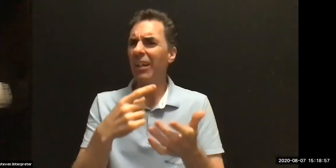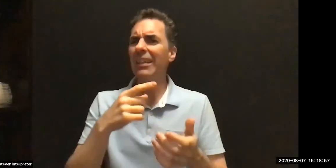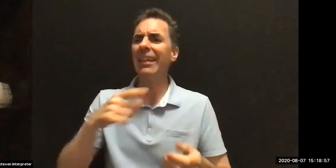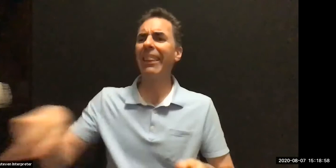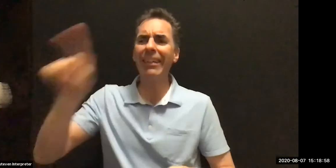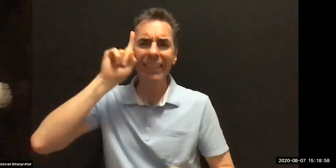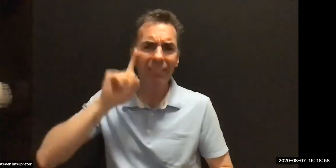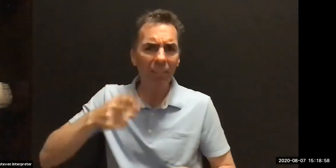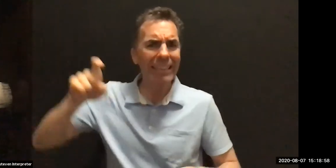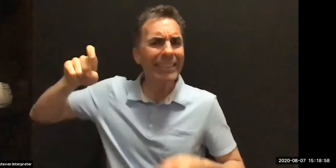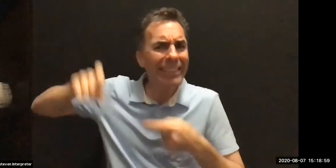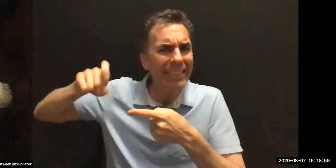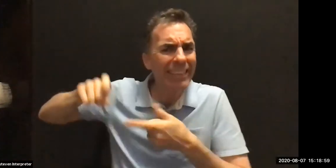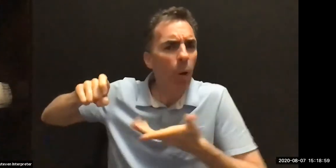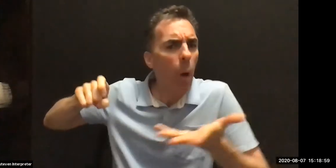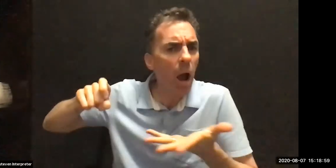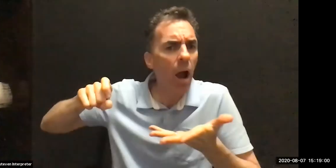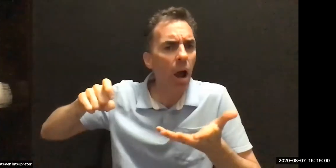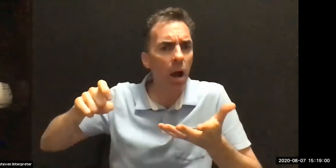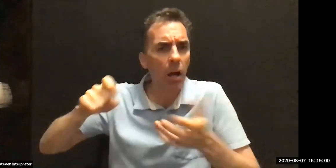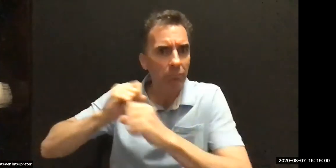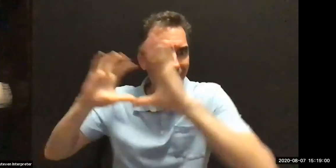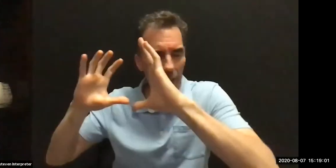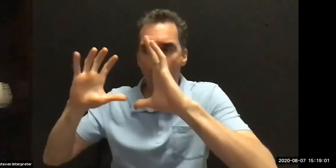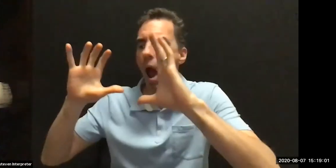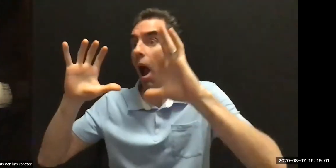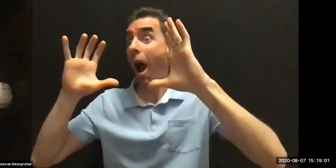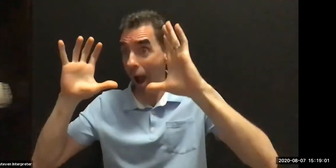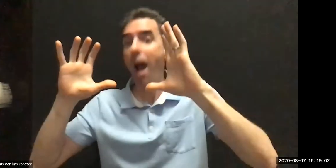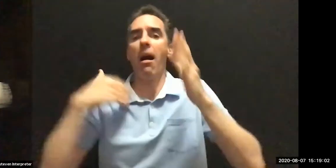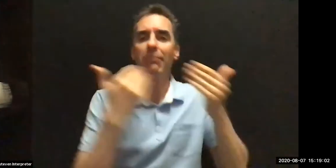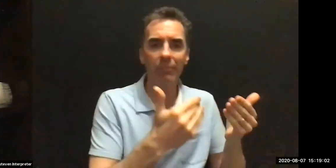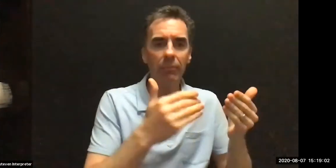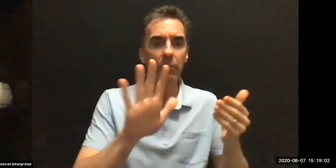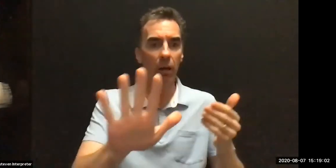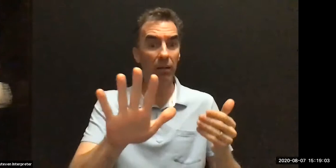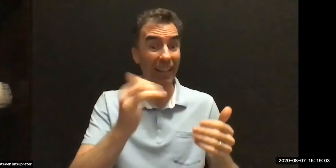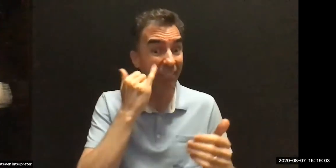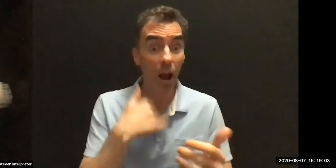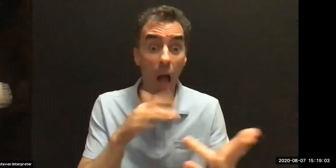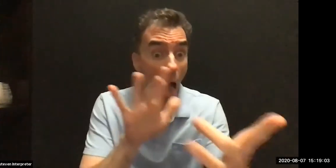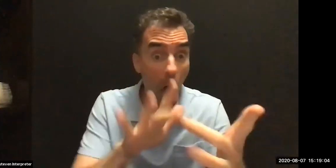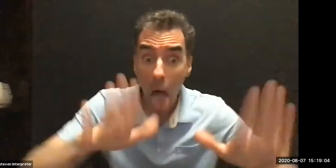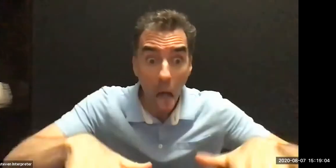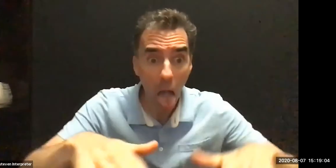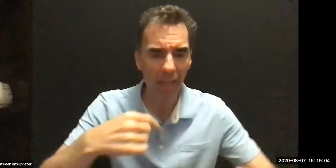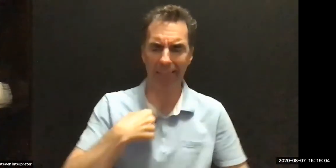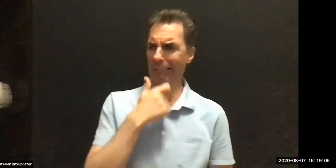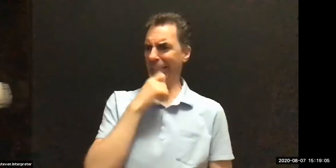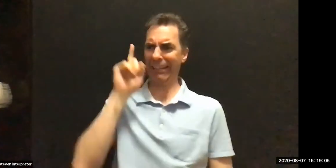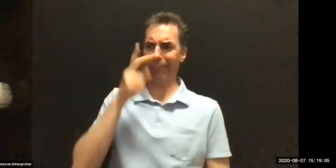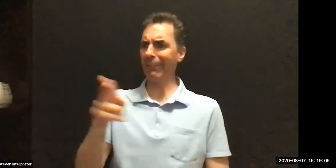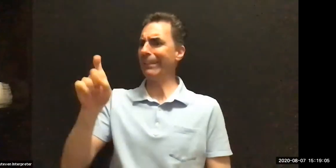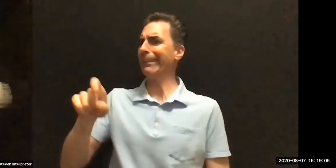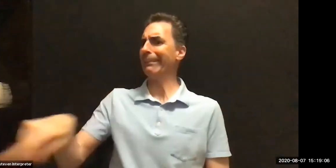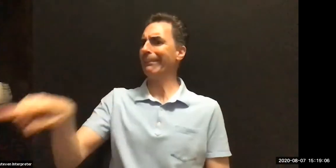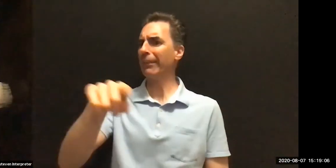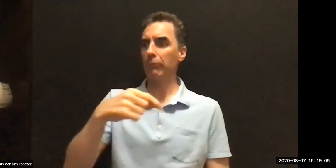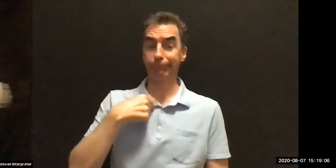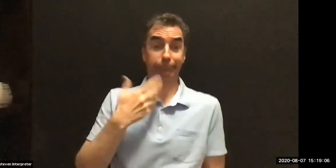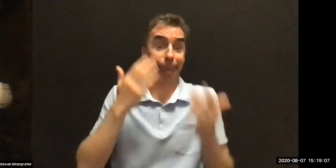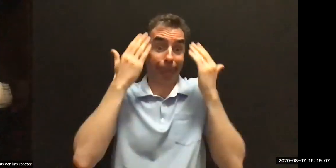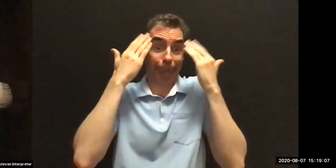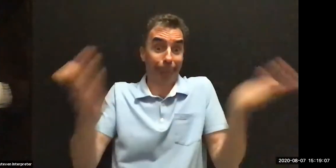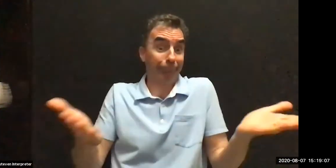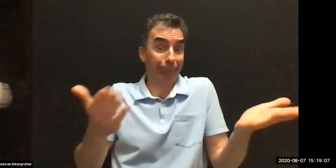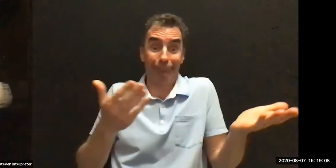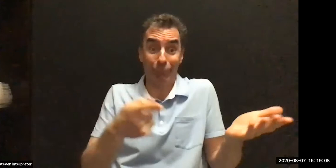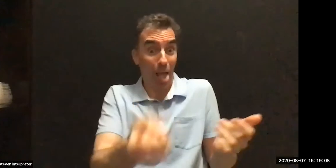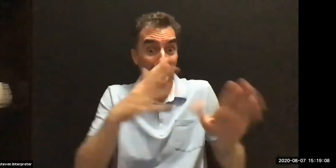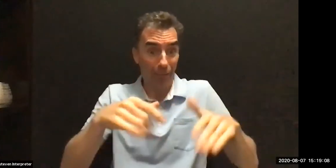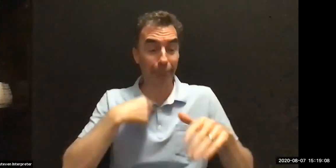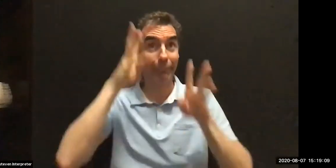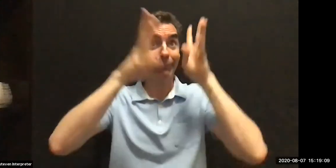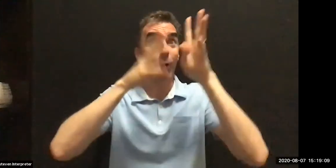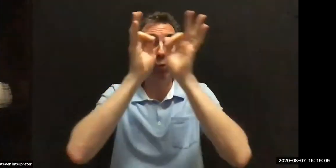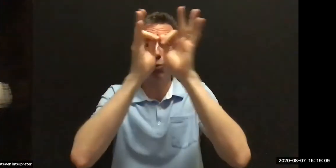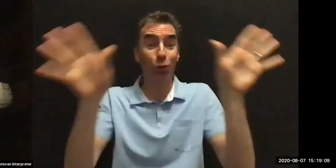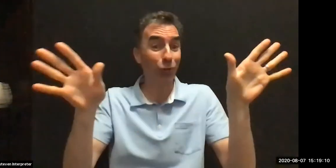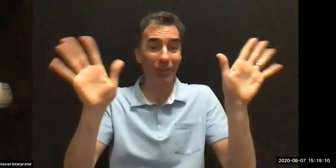Channelle Charest: Because, for those of us that are hearing right like we can guess, but we're not going to know like that's not going to be the the reality. Right. And so for the deaf community to actually represent and say this is what we want.